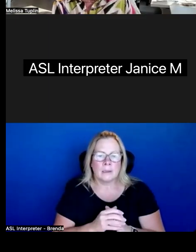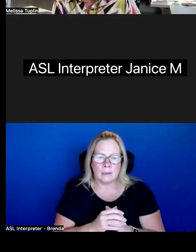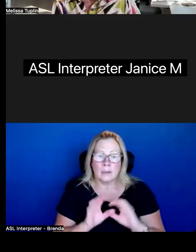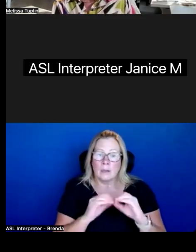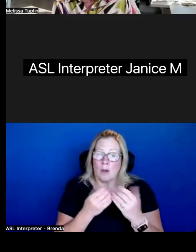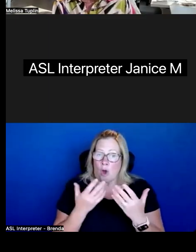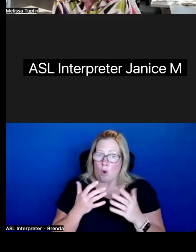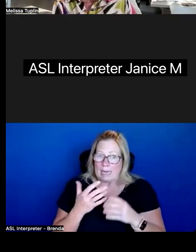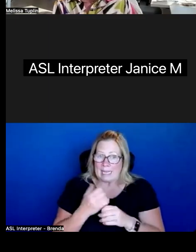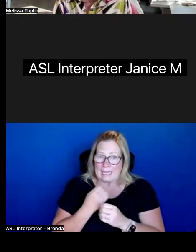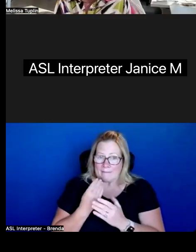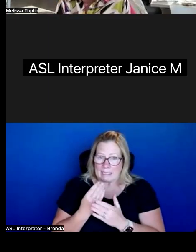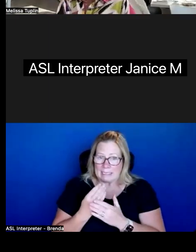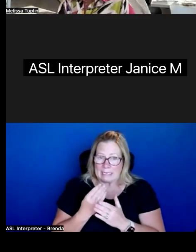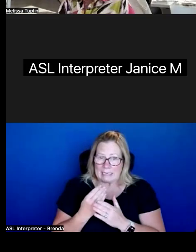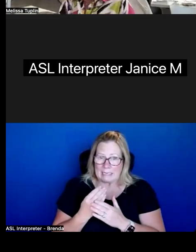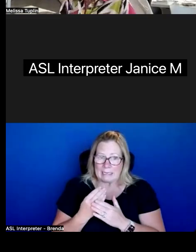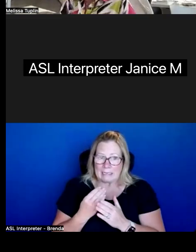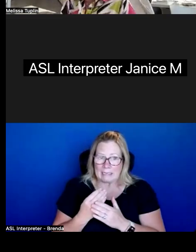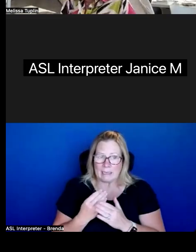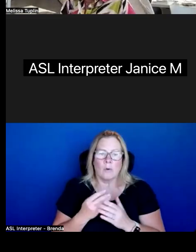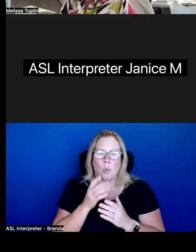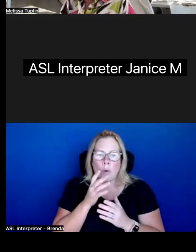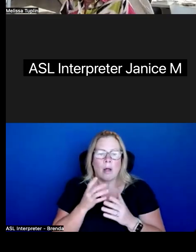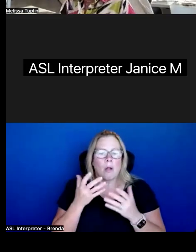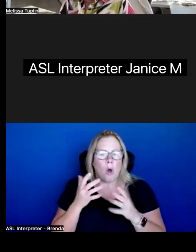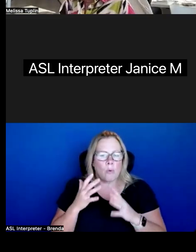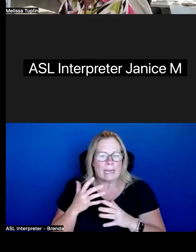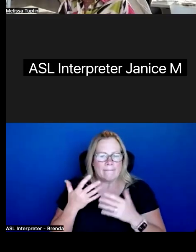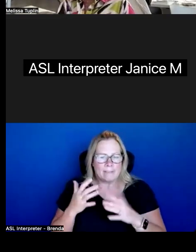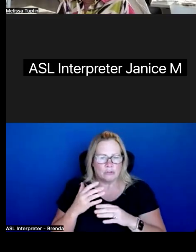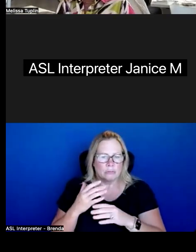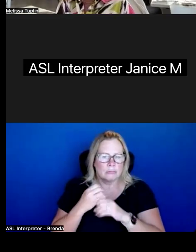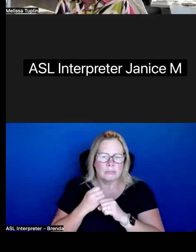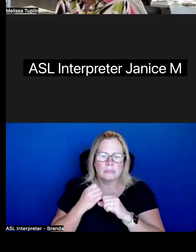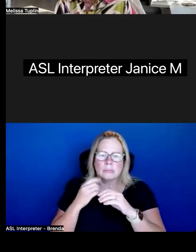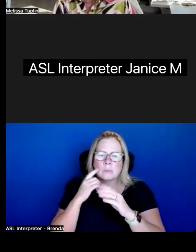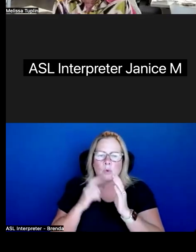We have added a minimum years of operation requirement of two or more years,